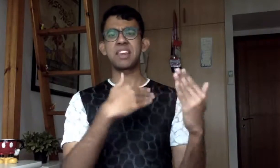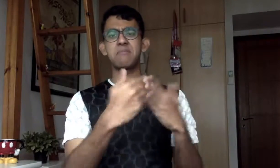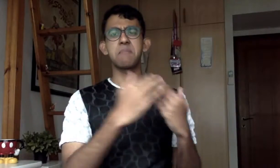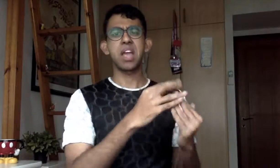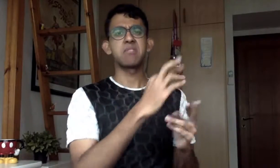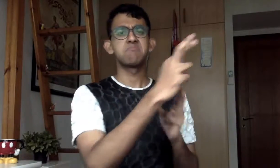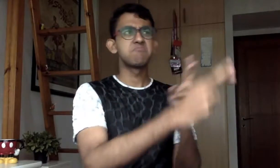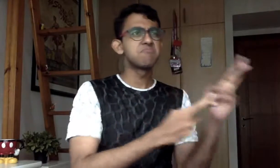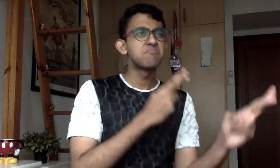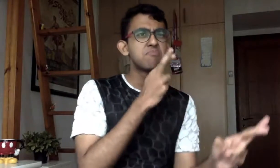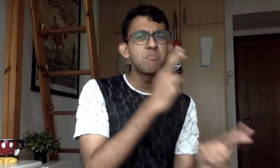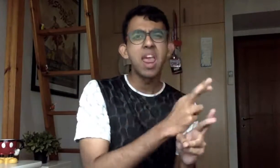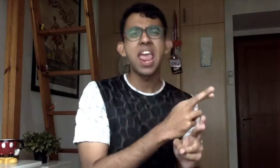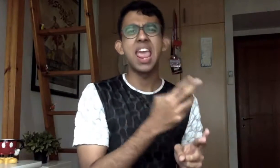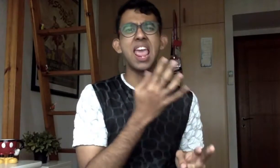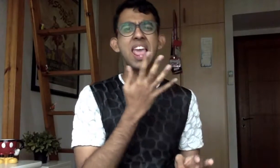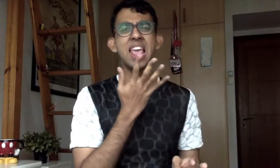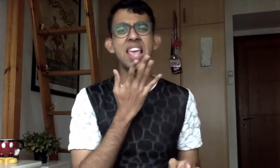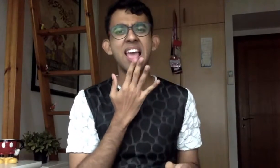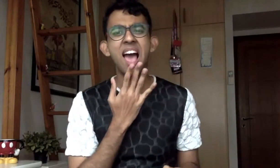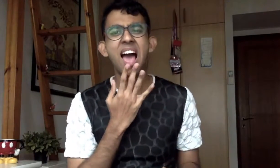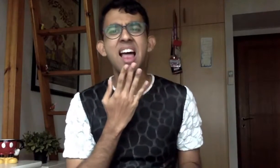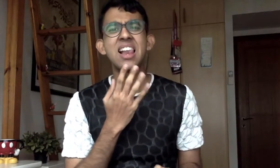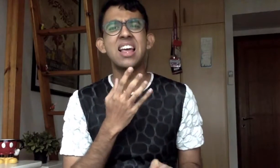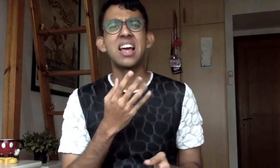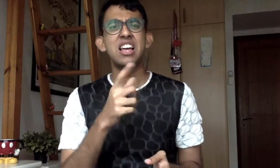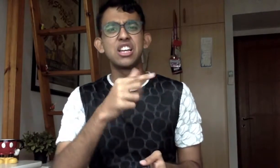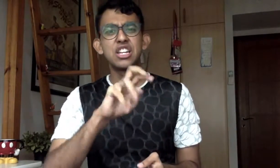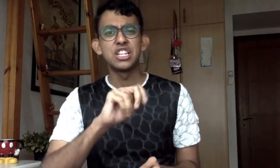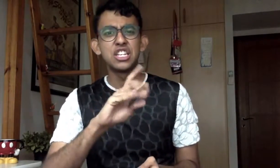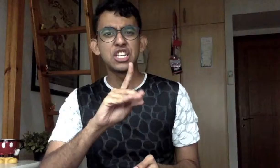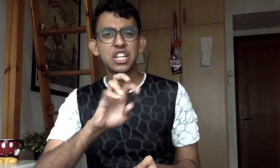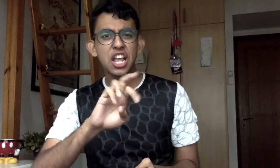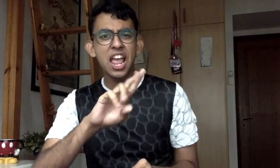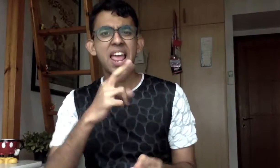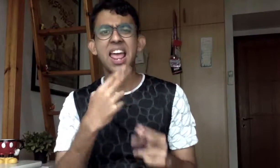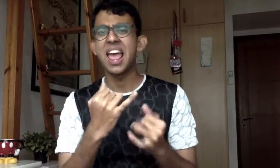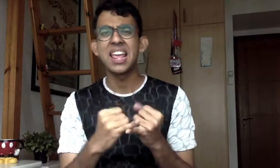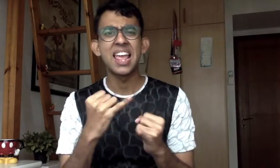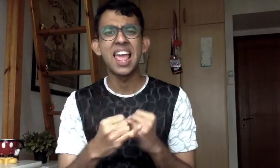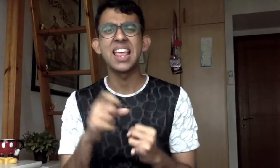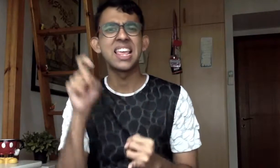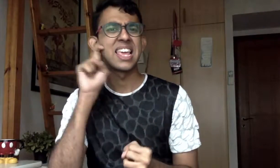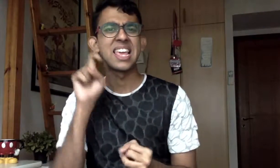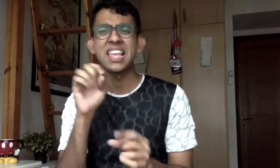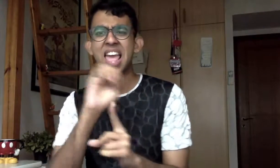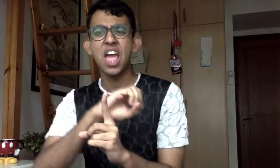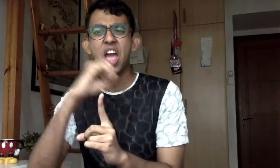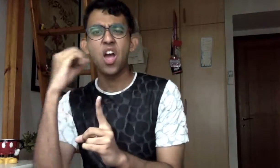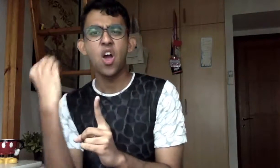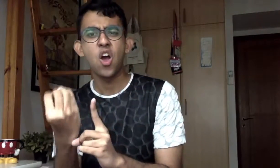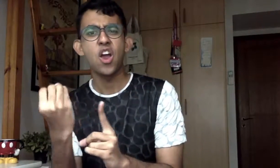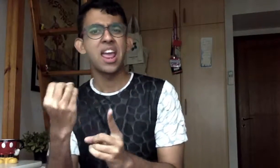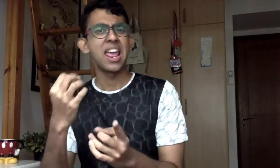regardless of race, colour, gender identity, sexual orientation,